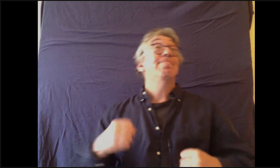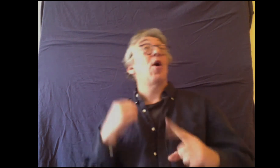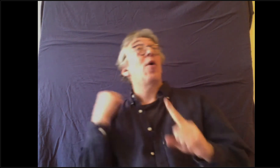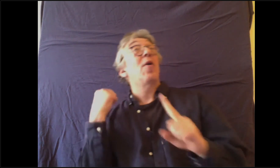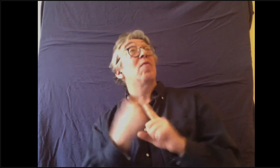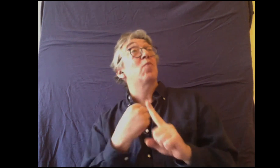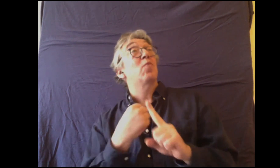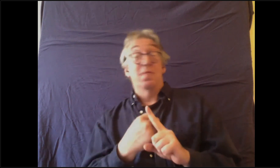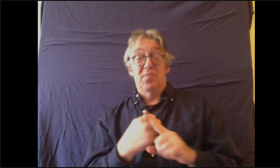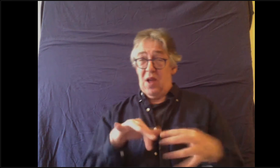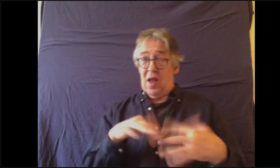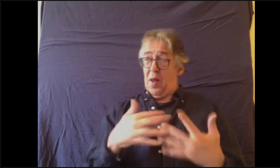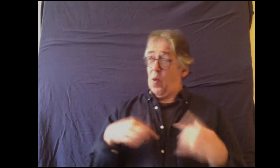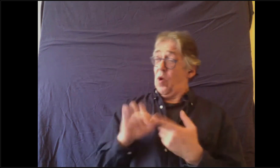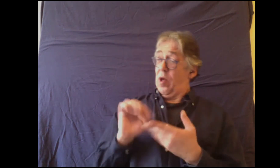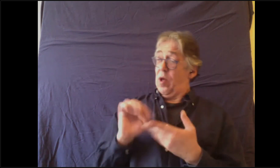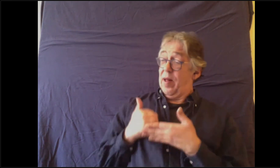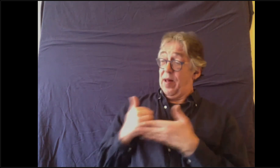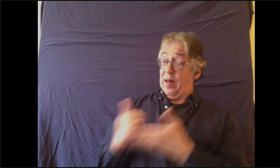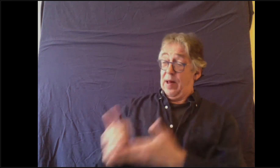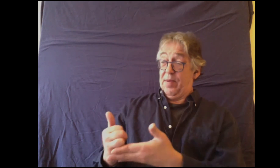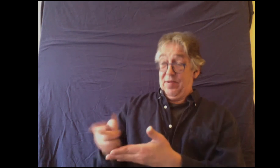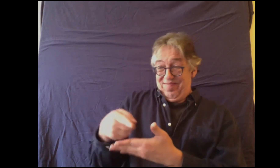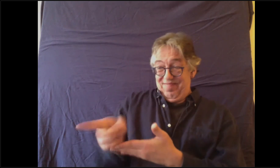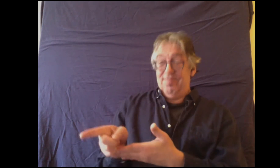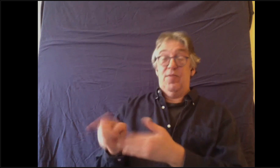So how can we try to work on these challenges?